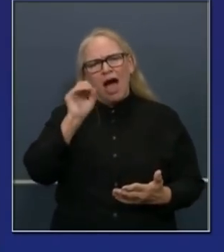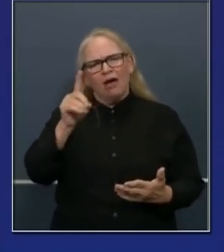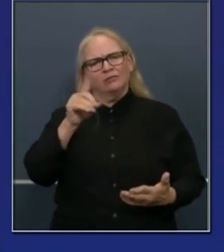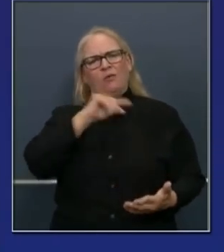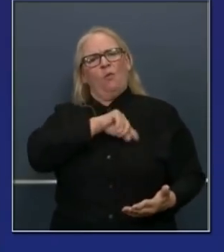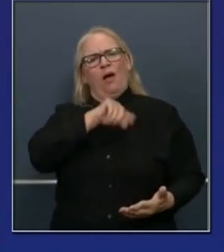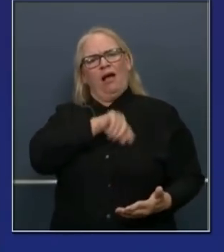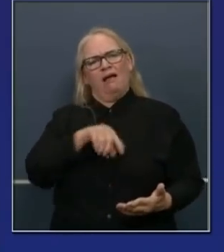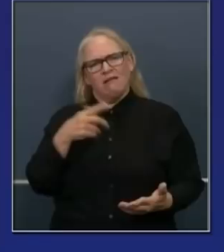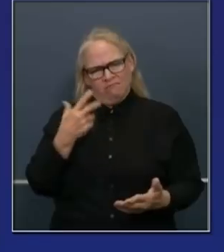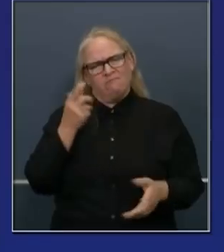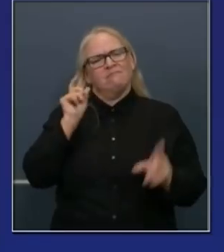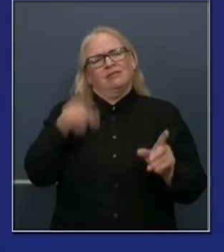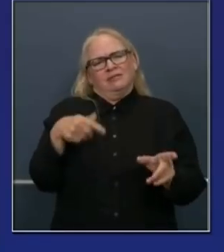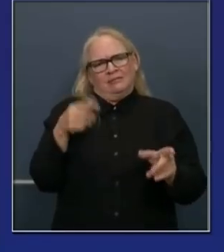FOUNDATIONAL IN TERMS OF